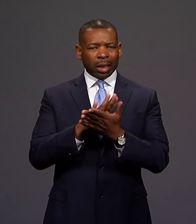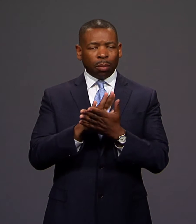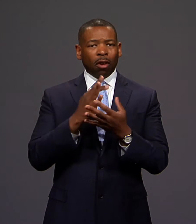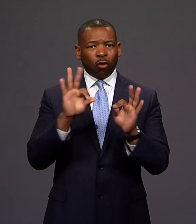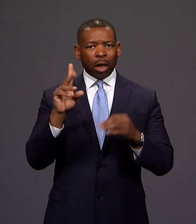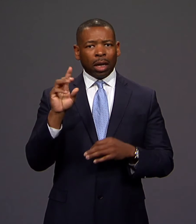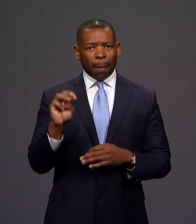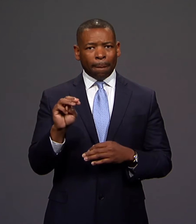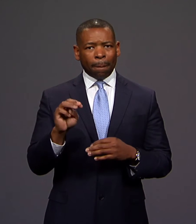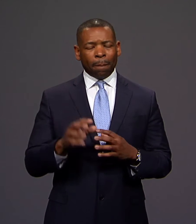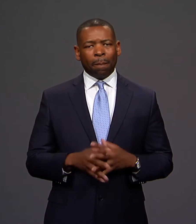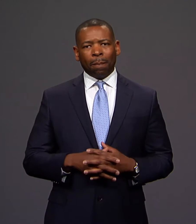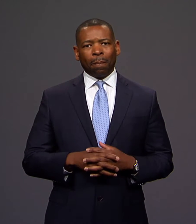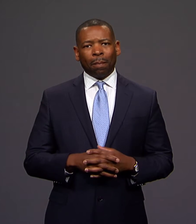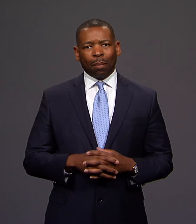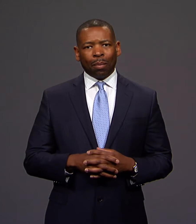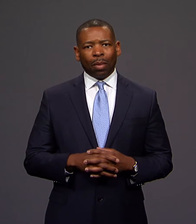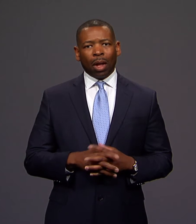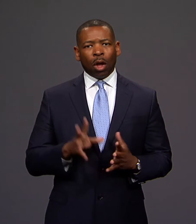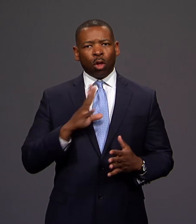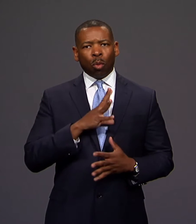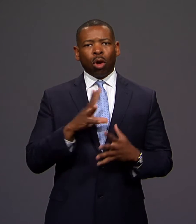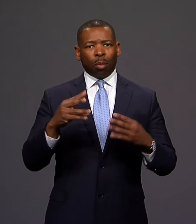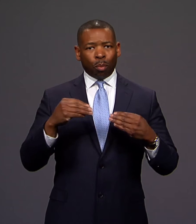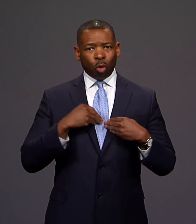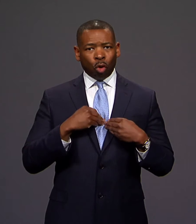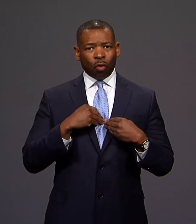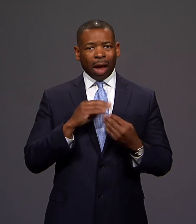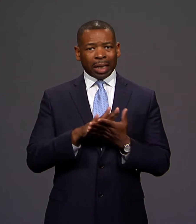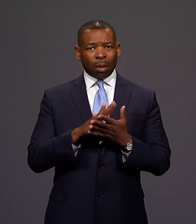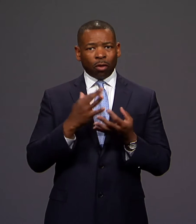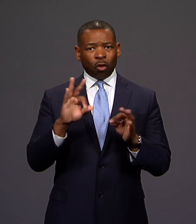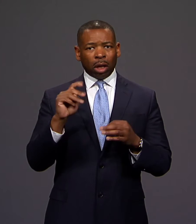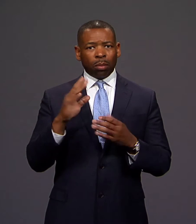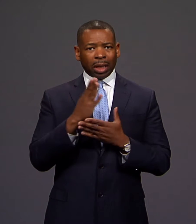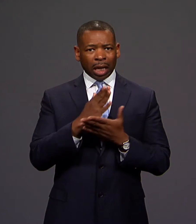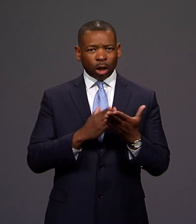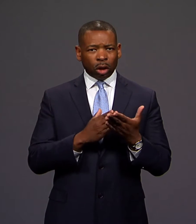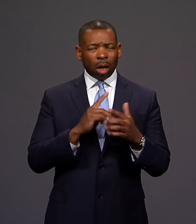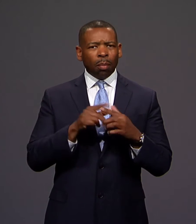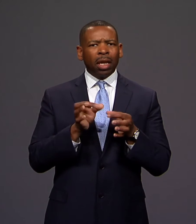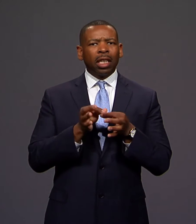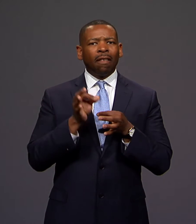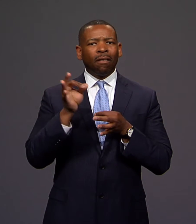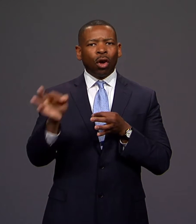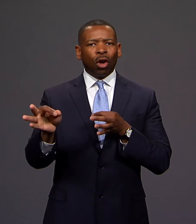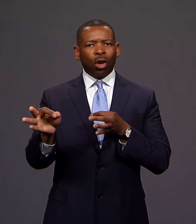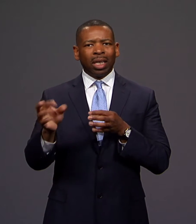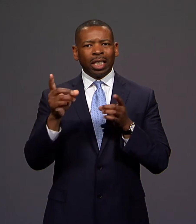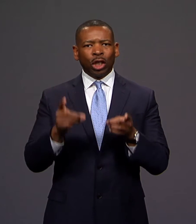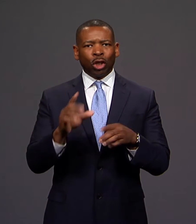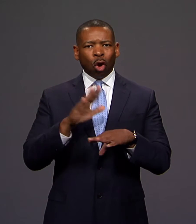on academic freedom. The Board approved the academic freedom section, but deferred decisions